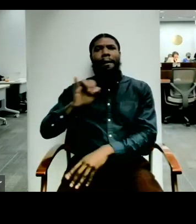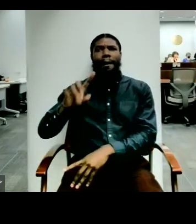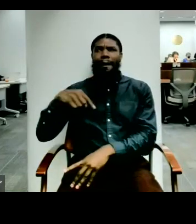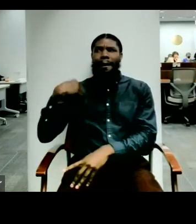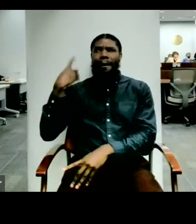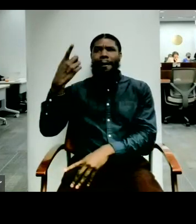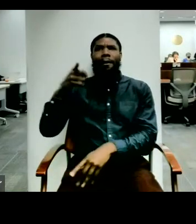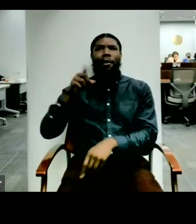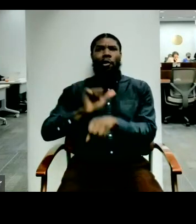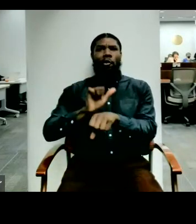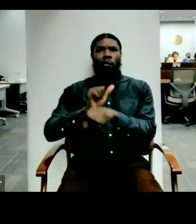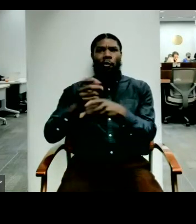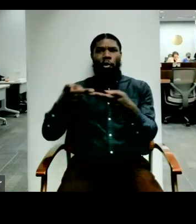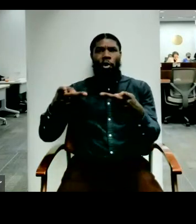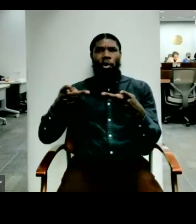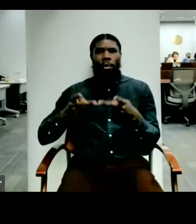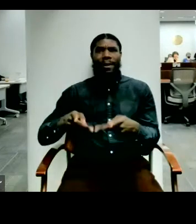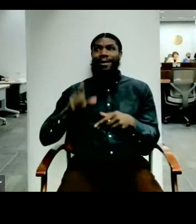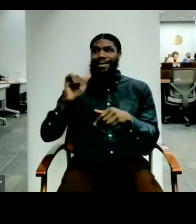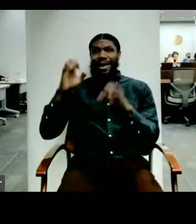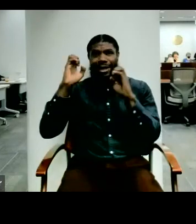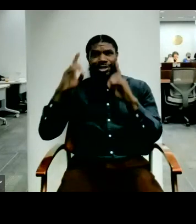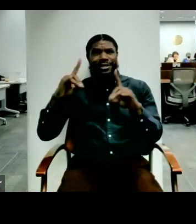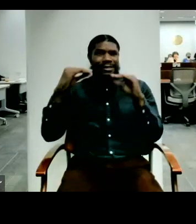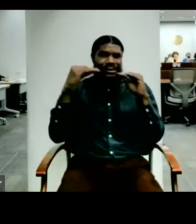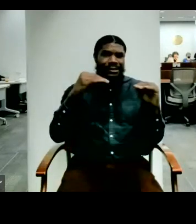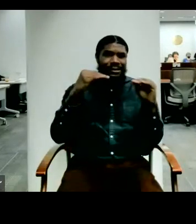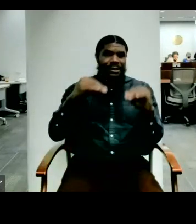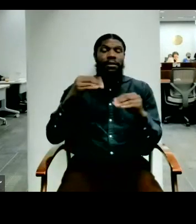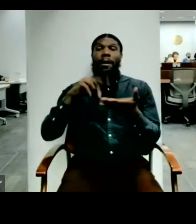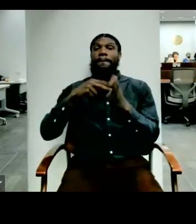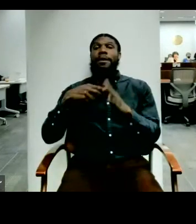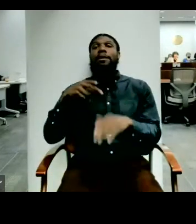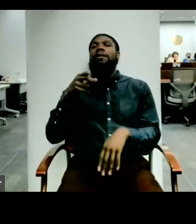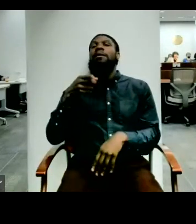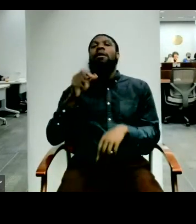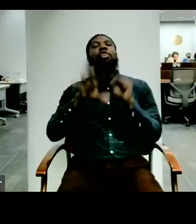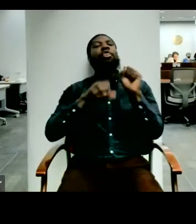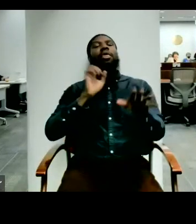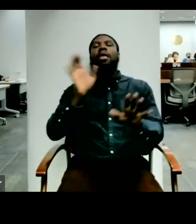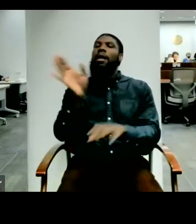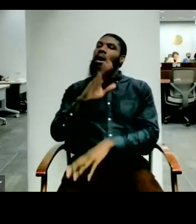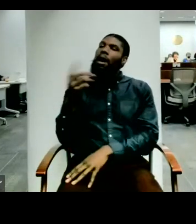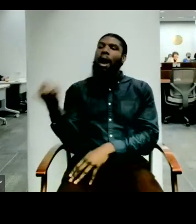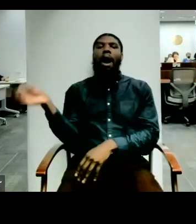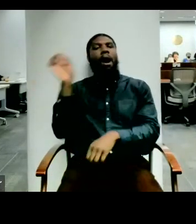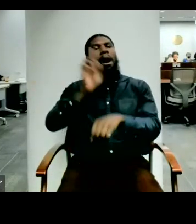workplace for so long, getting that out in front of the businesses where they are, holding